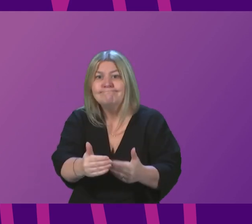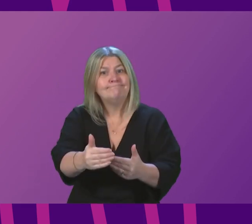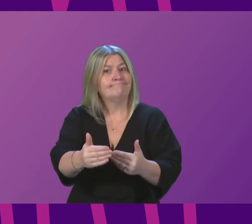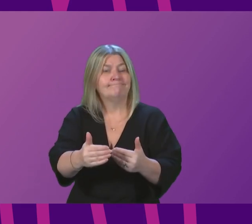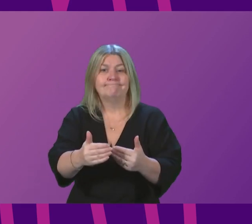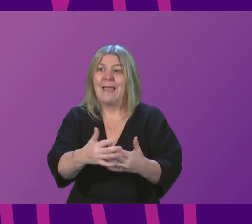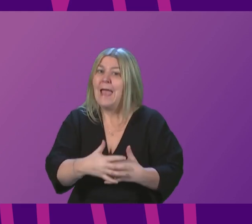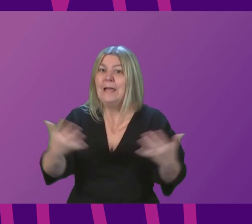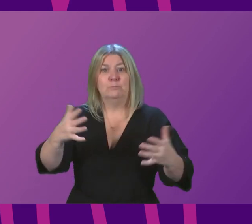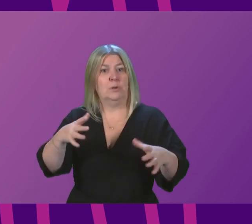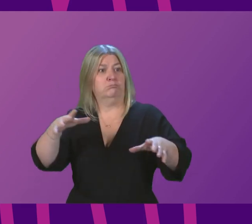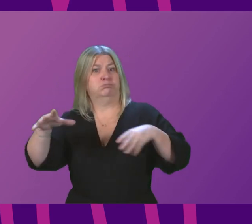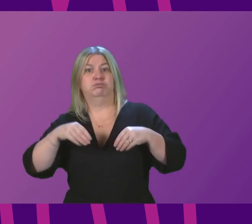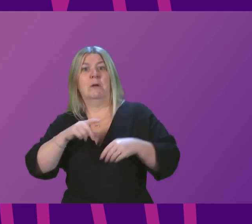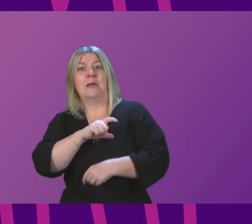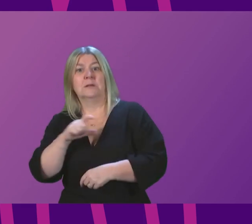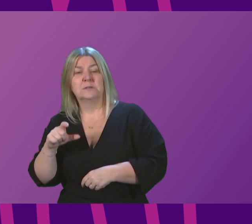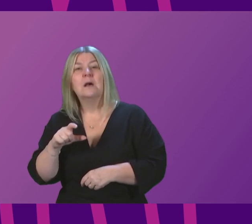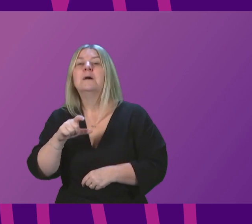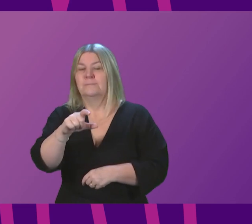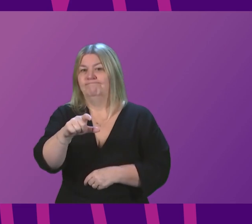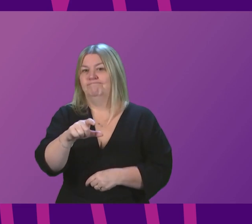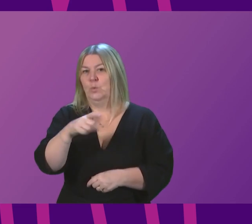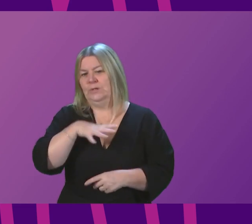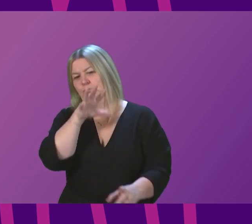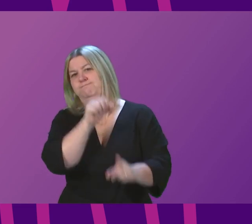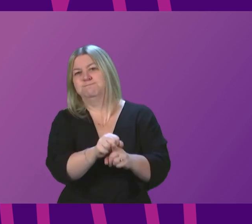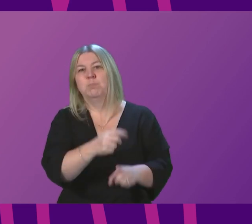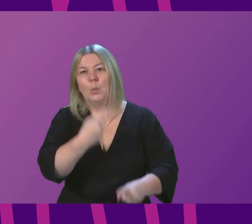diagnosed as quickly as possible, but so too is access to treatment.